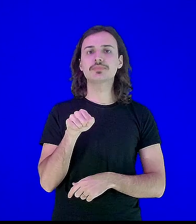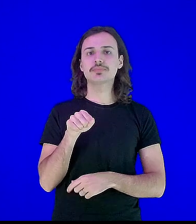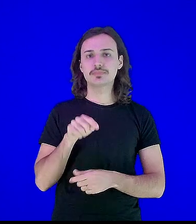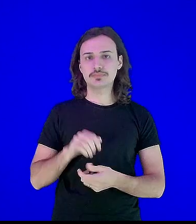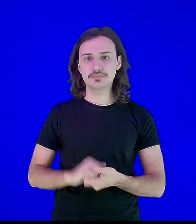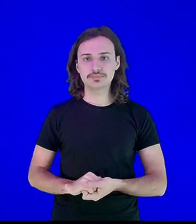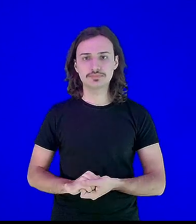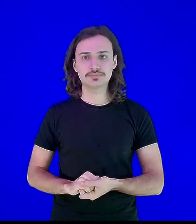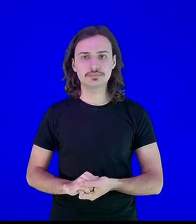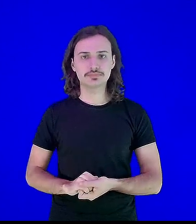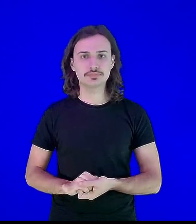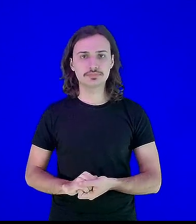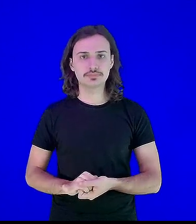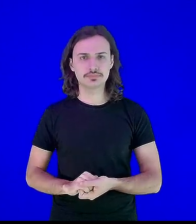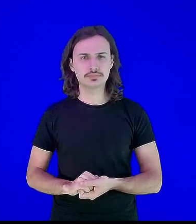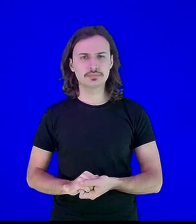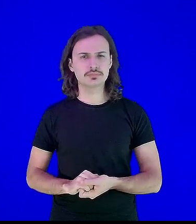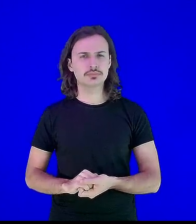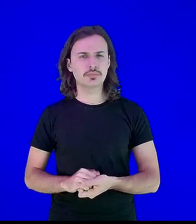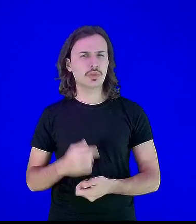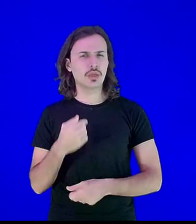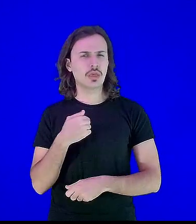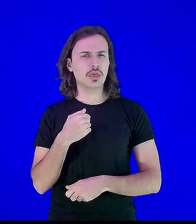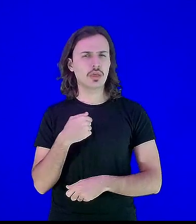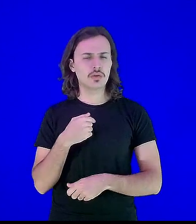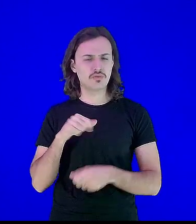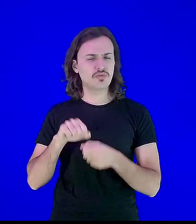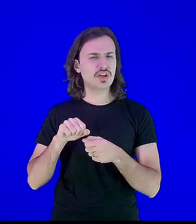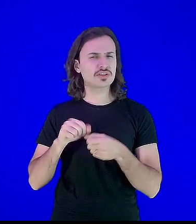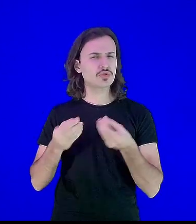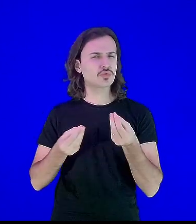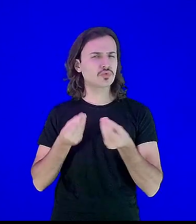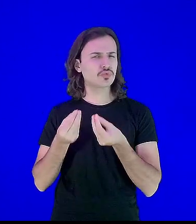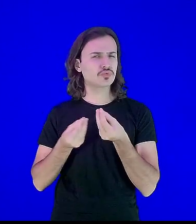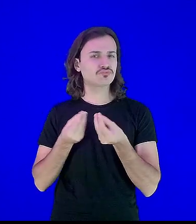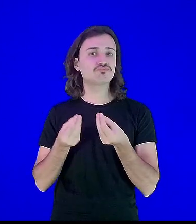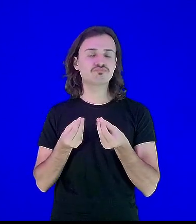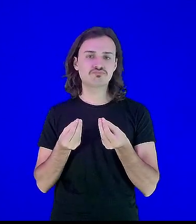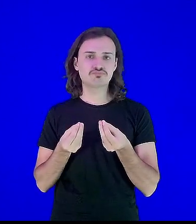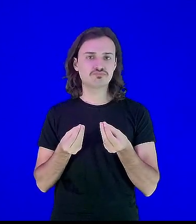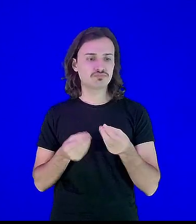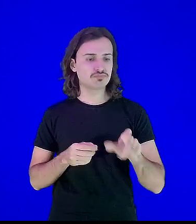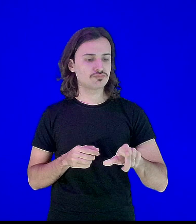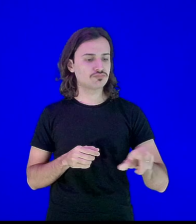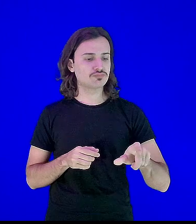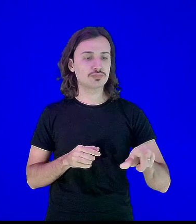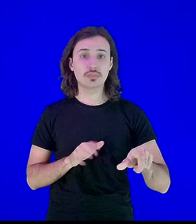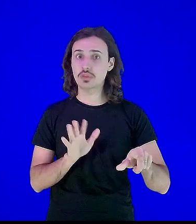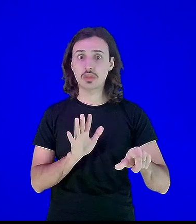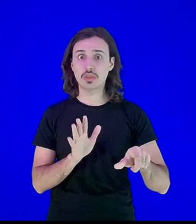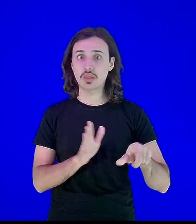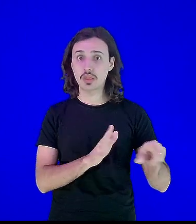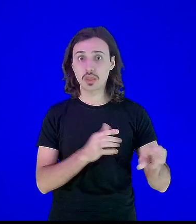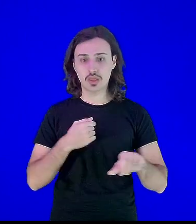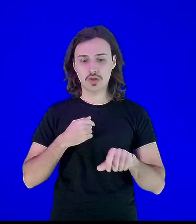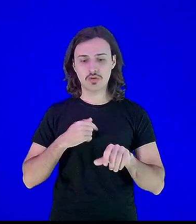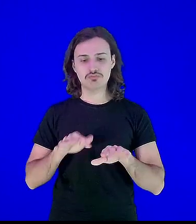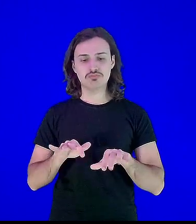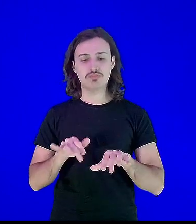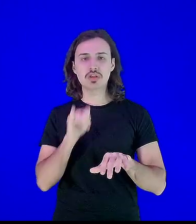the things I am doing I'm using I'm doing it using the keyboard so, if I press space, I'm going to have a space up there